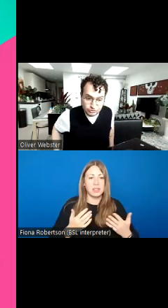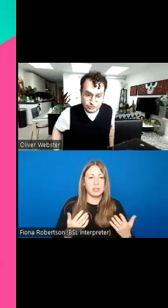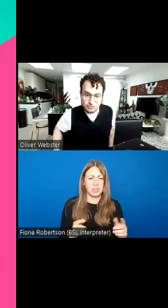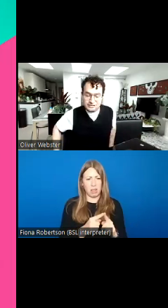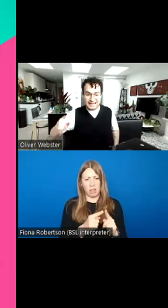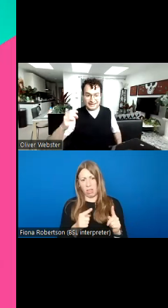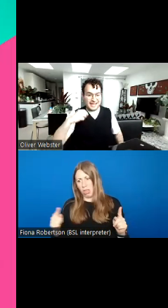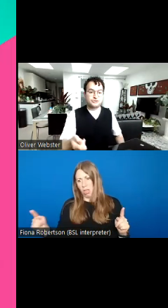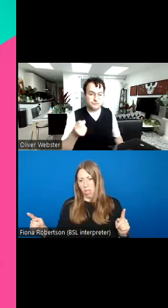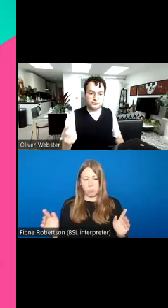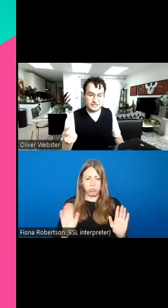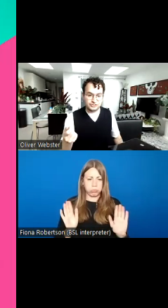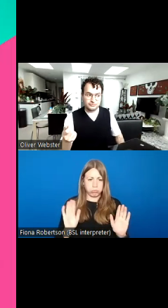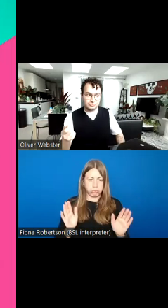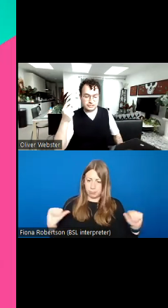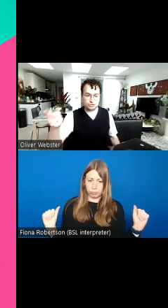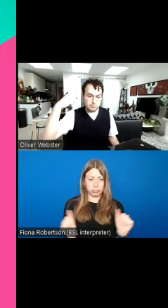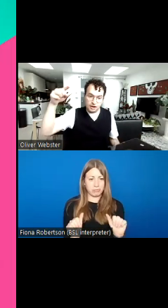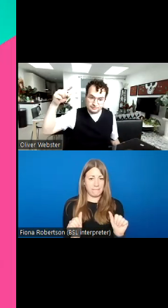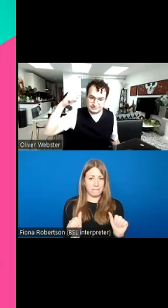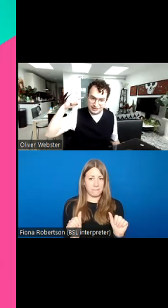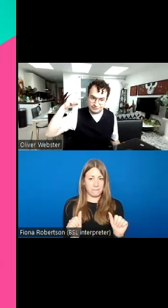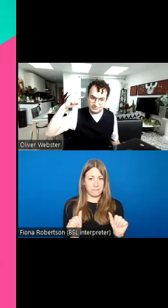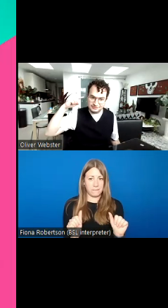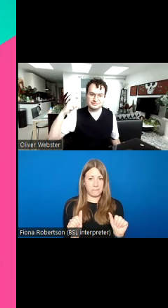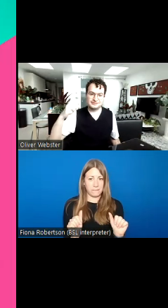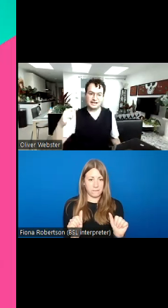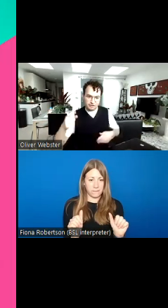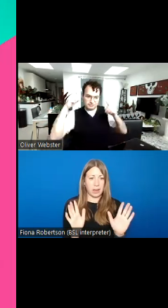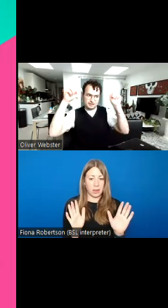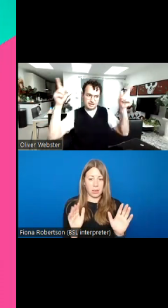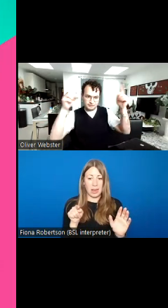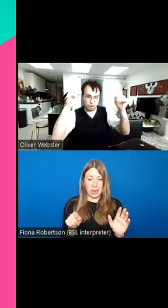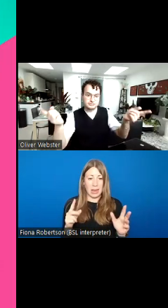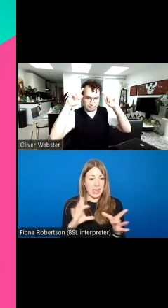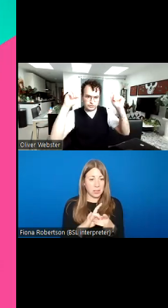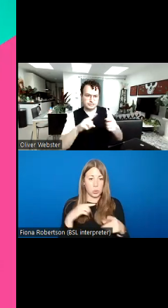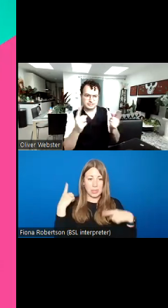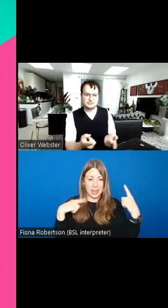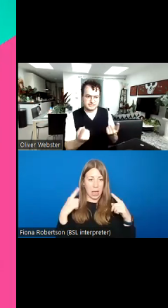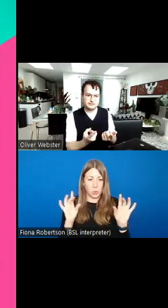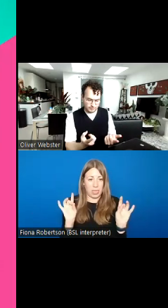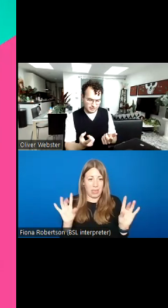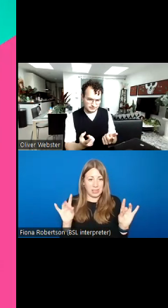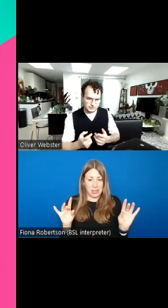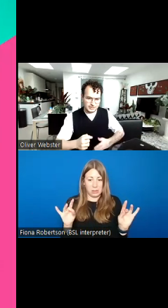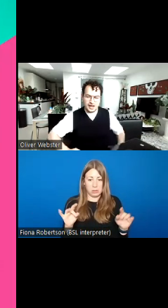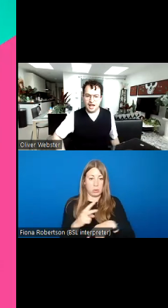Also, that's adding extra information that is not part of the sound. That's part of the concept that you can see from it.